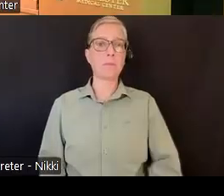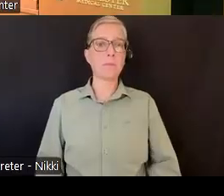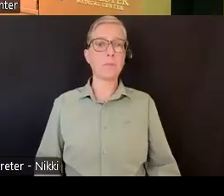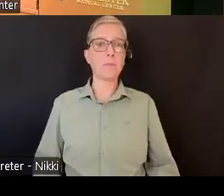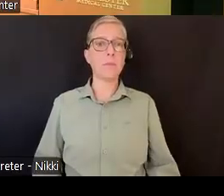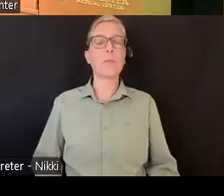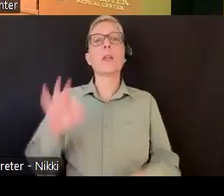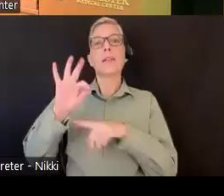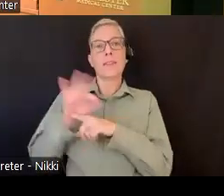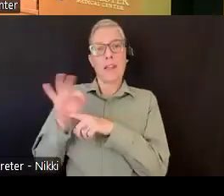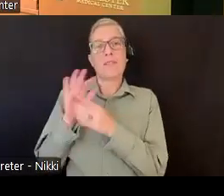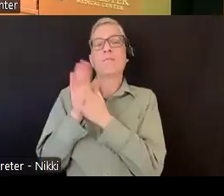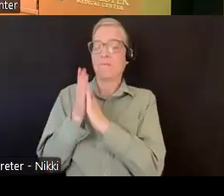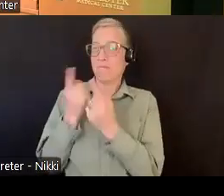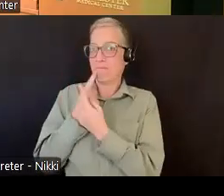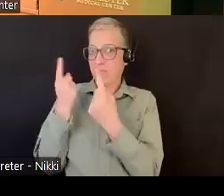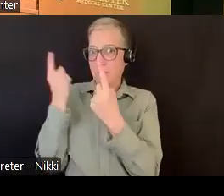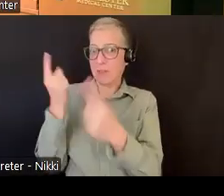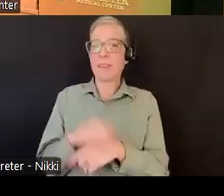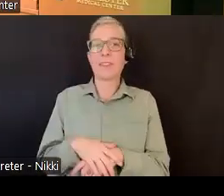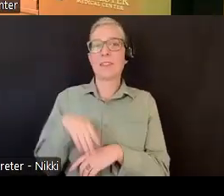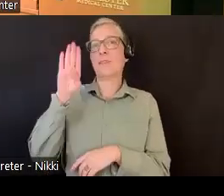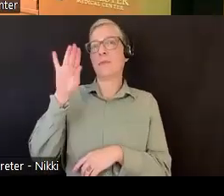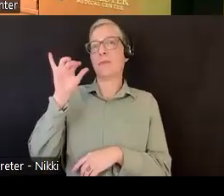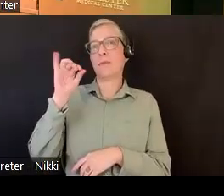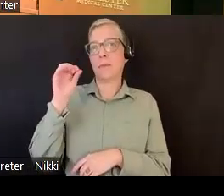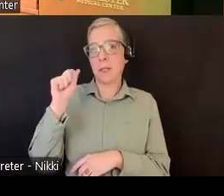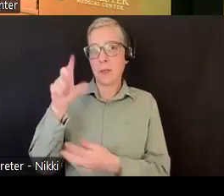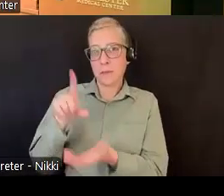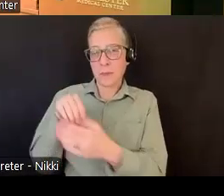be famous. They get their bios published in the local newspaper so everybody knows about them.